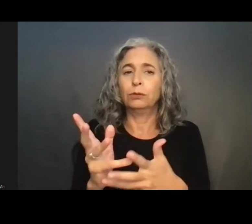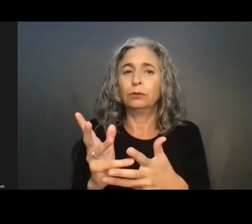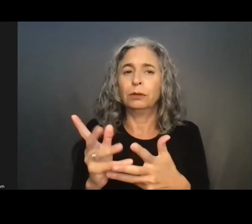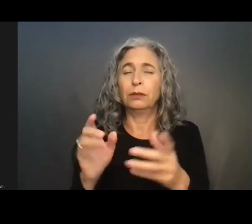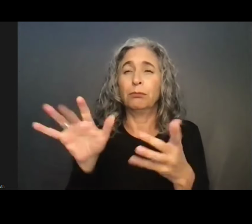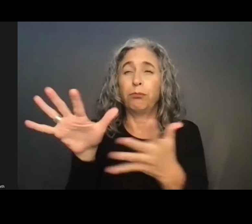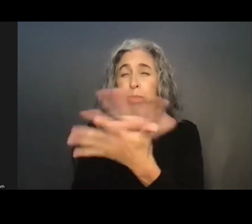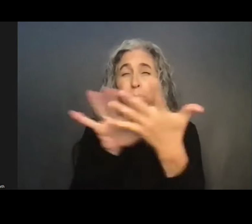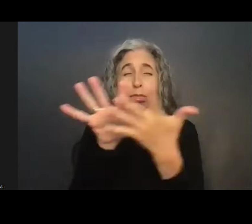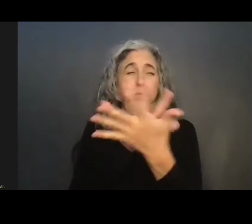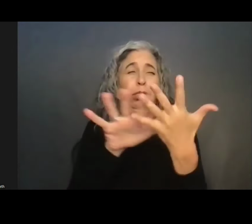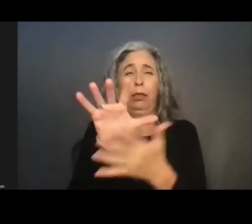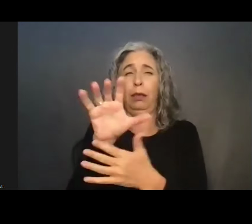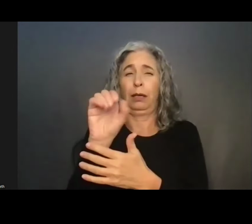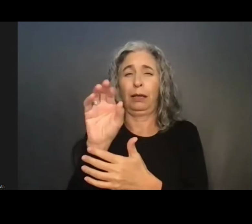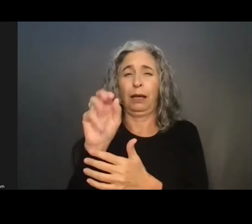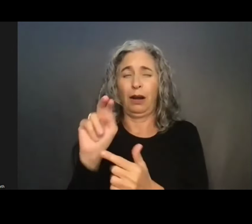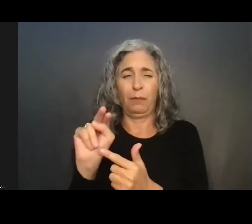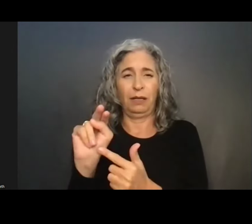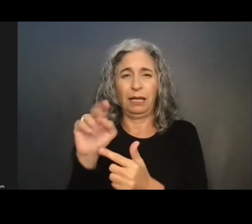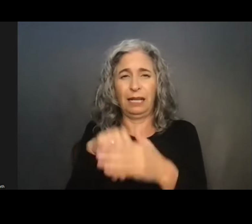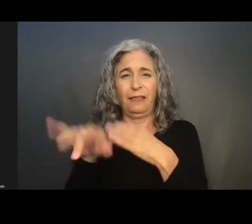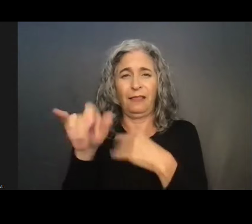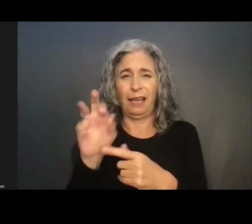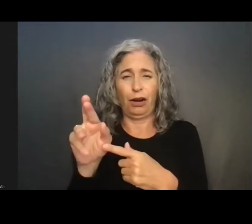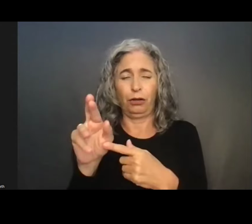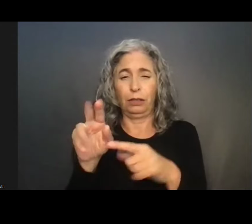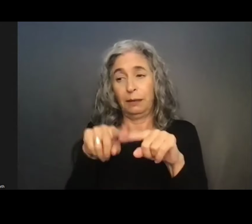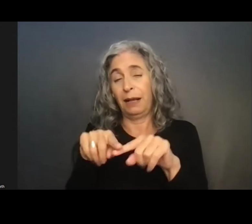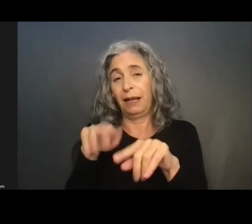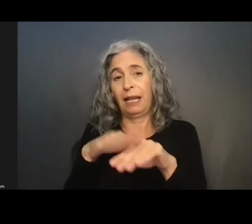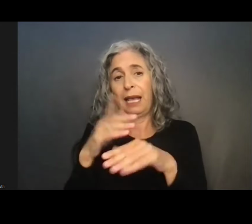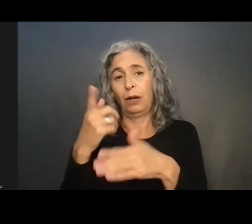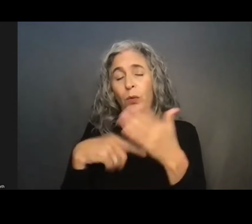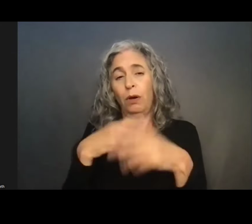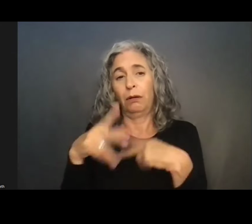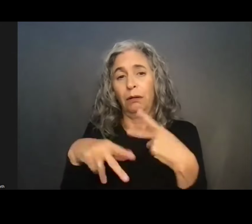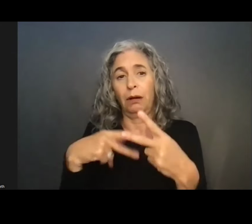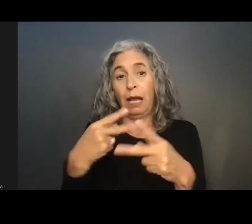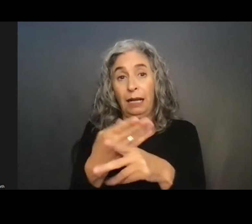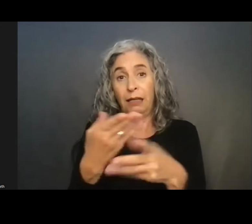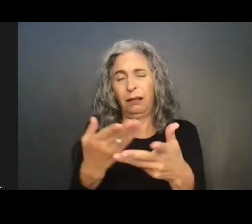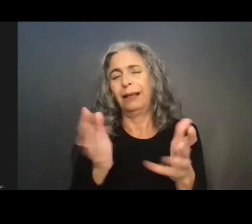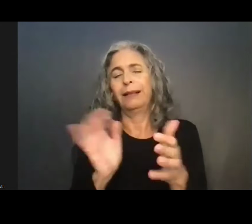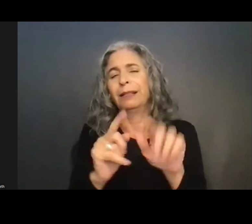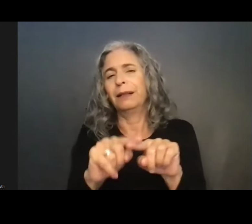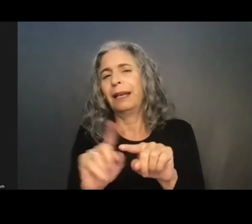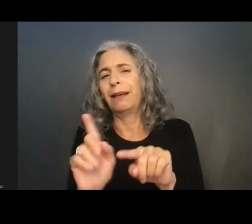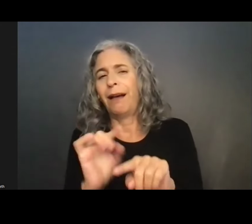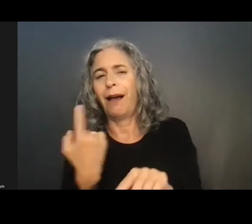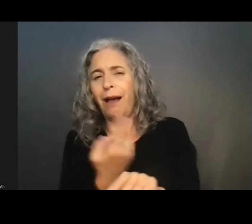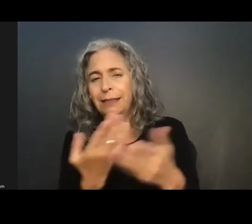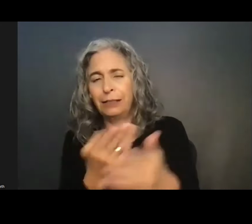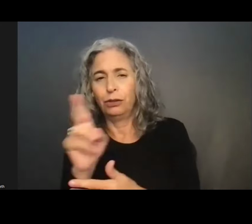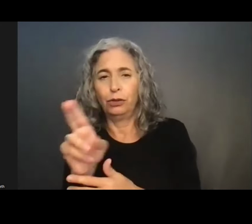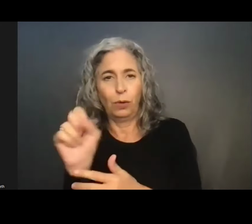creating carbon emissions. Depending on -- especially us in the U.S., but that's generally